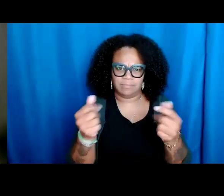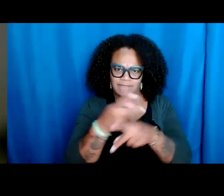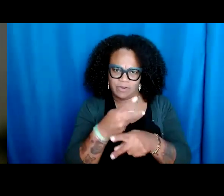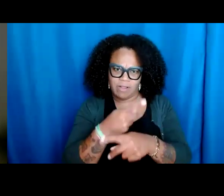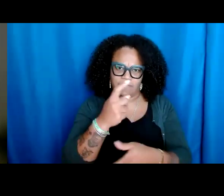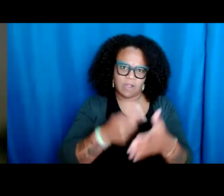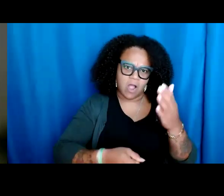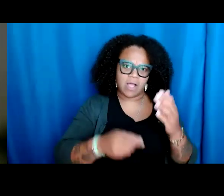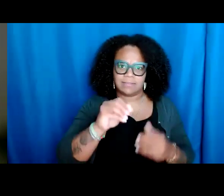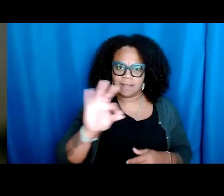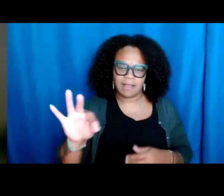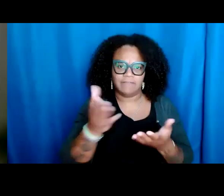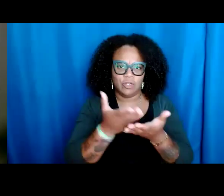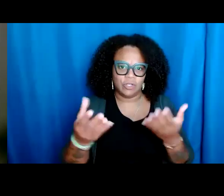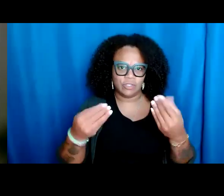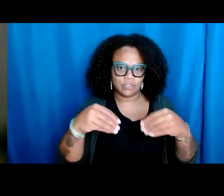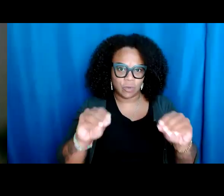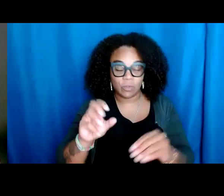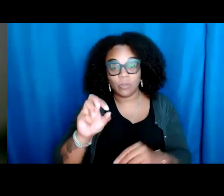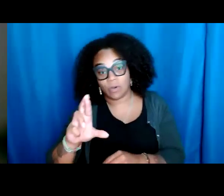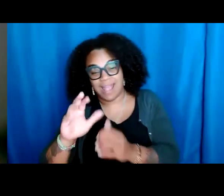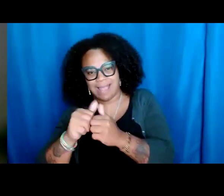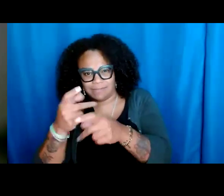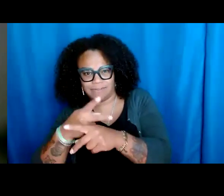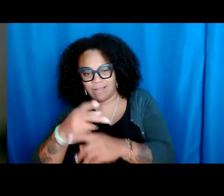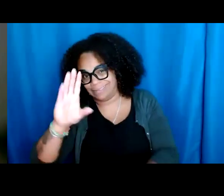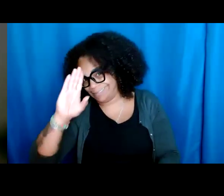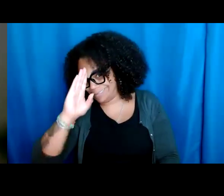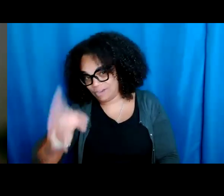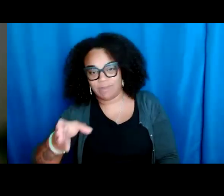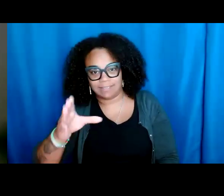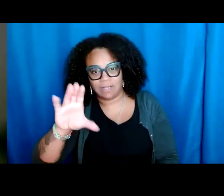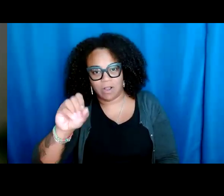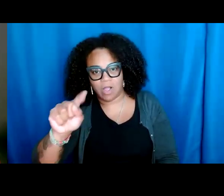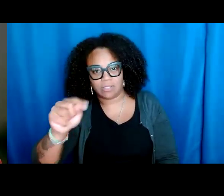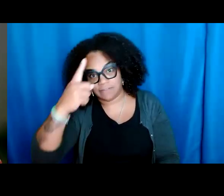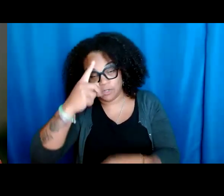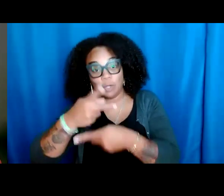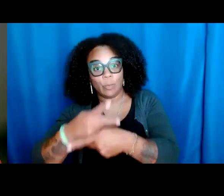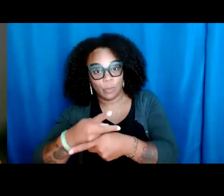sold, or your direct cost in relation to producing your product is your beginning